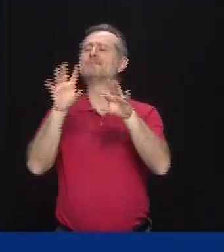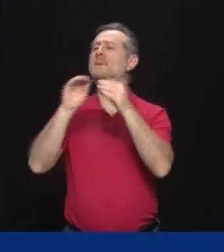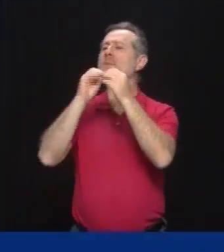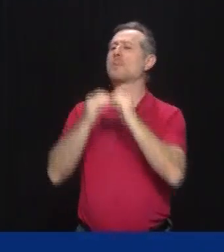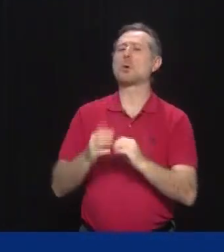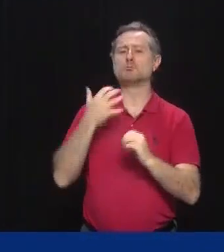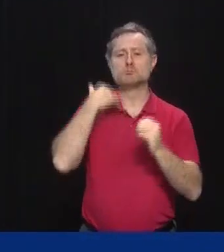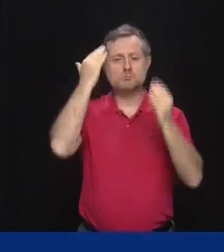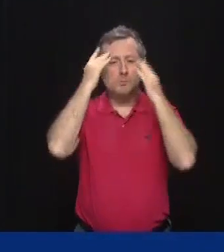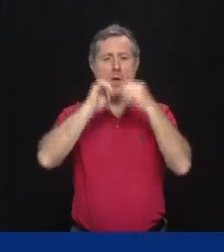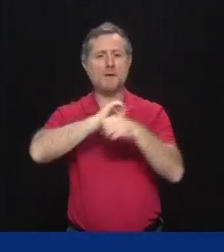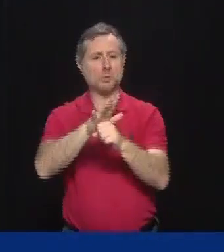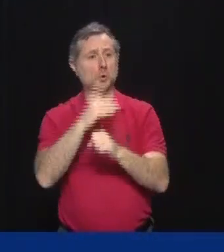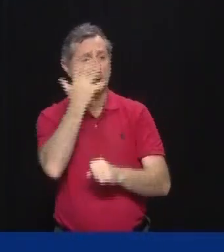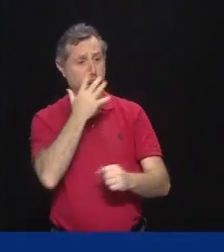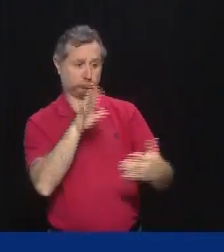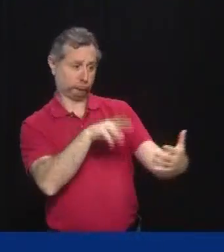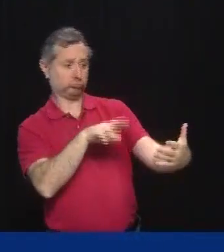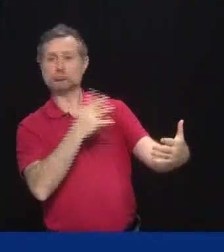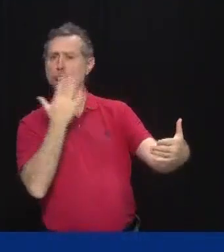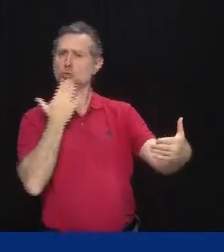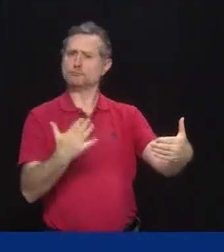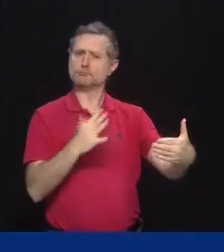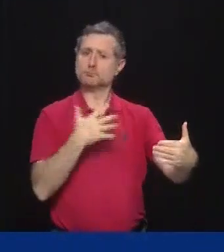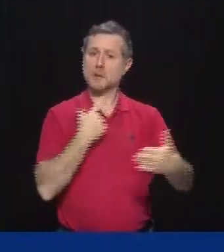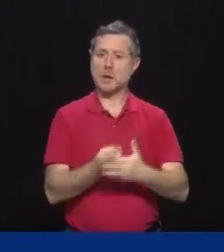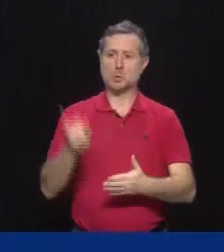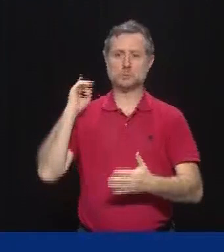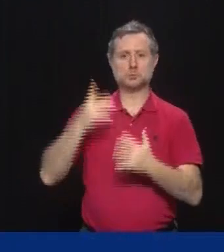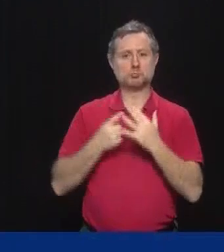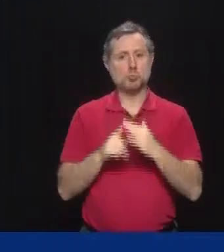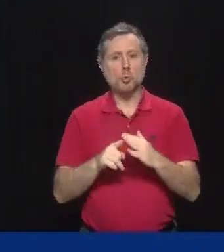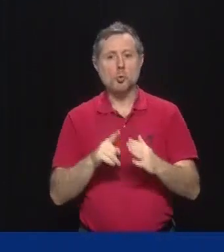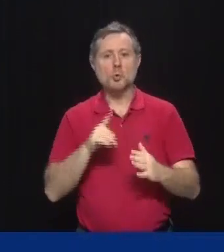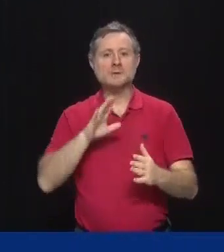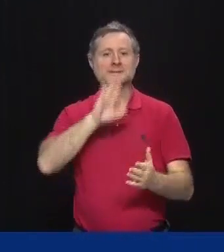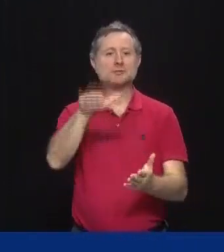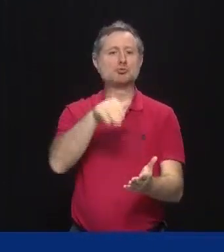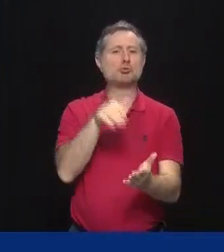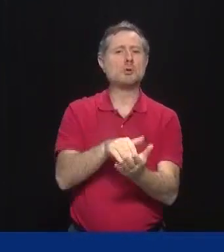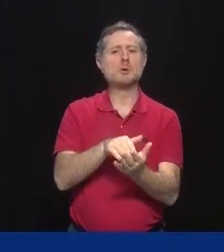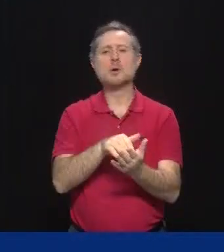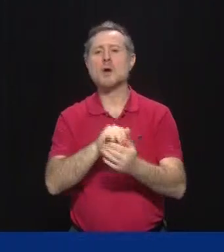I'M EXCITED TO TALK ABOUT WHAT WE'VE BEEN DOING GETTING READY